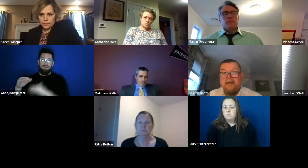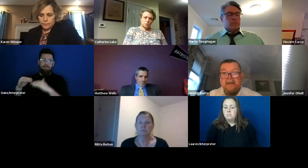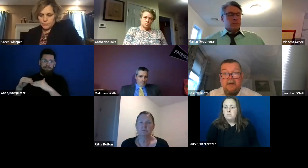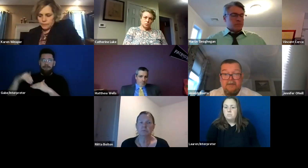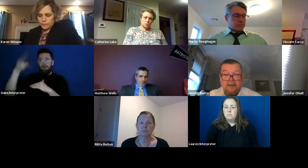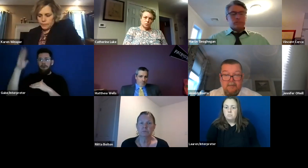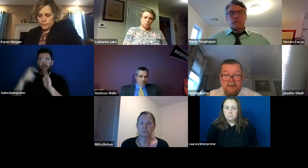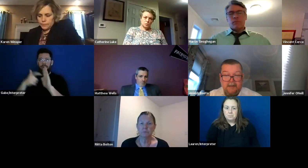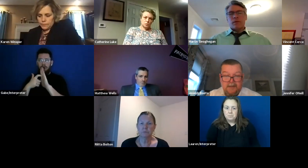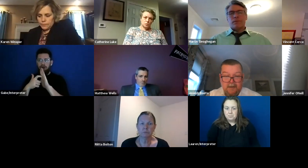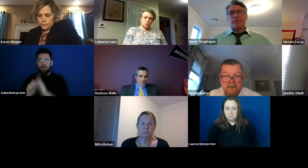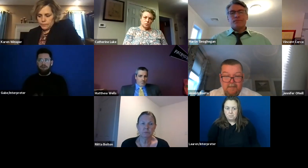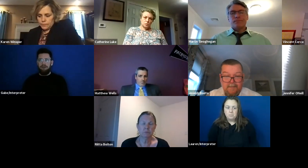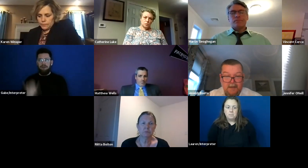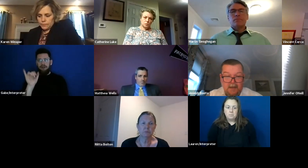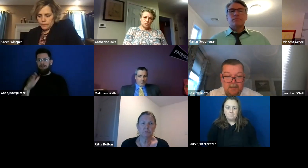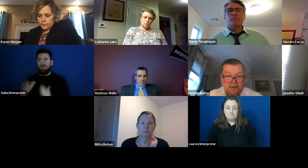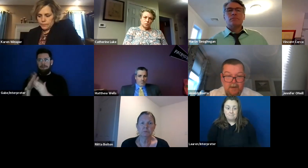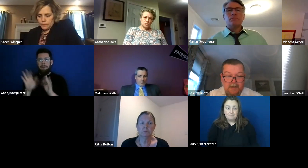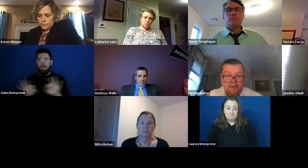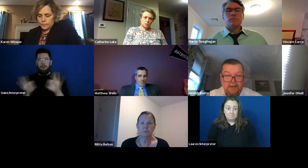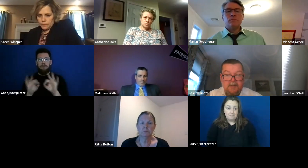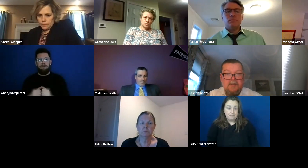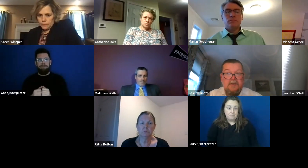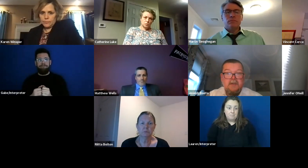Joseph Baeta: Anything else within the system. Joseph Baeta: So we got some questions.